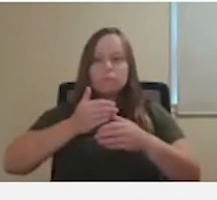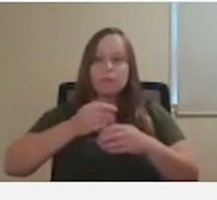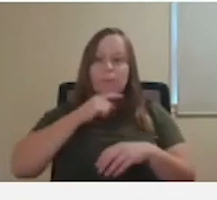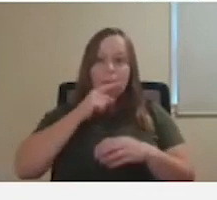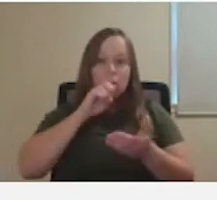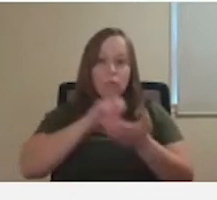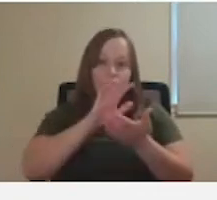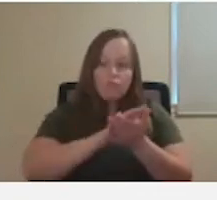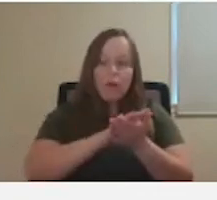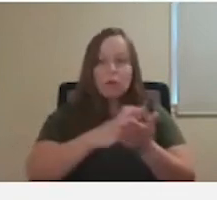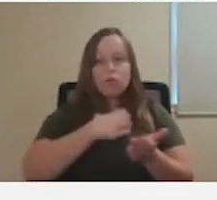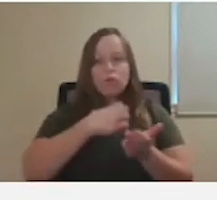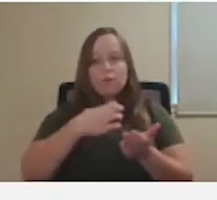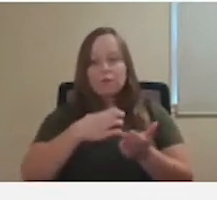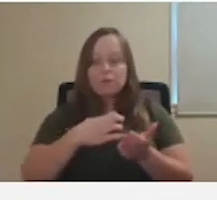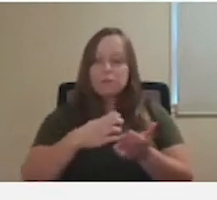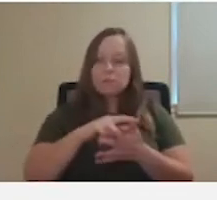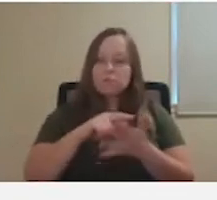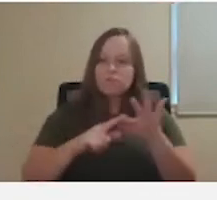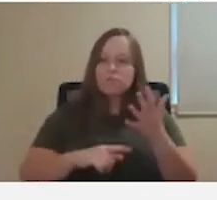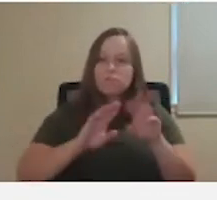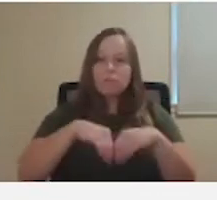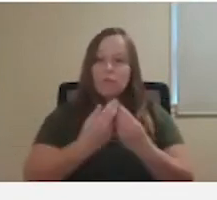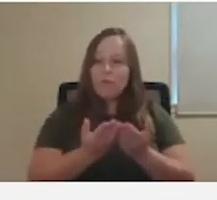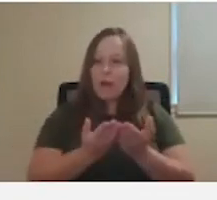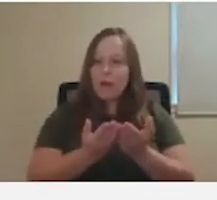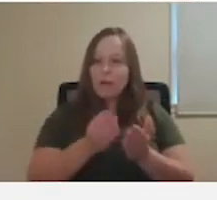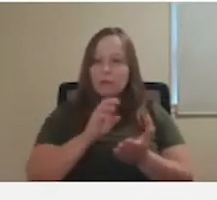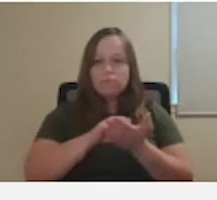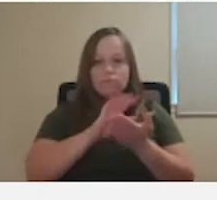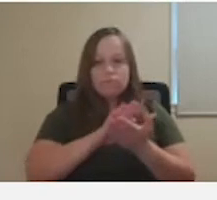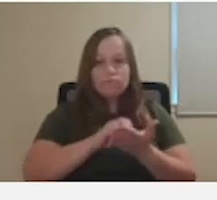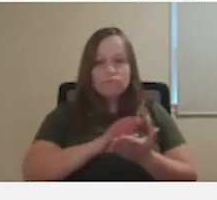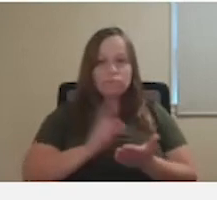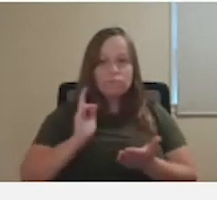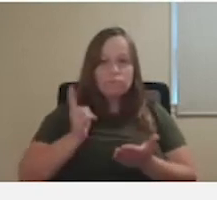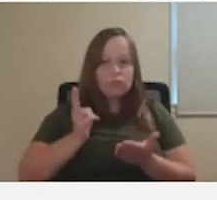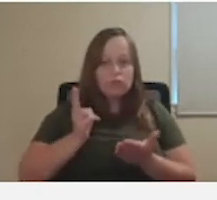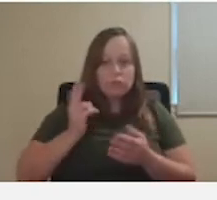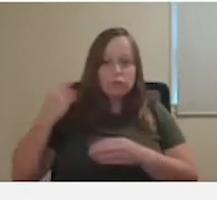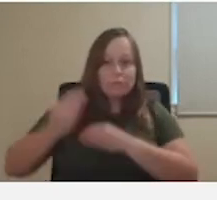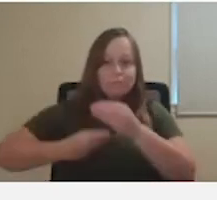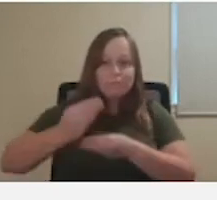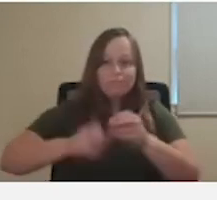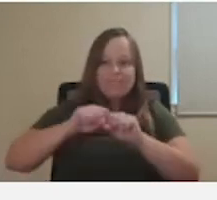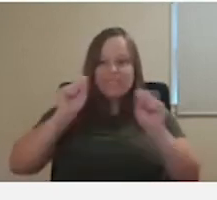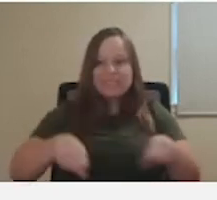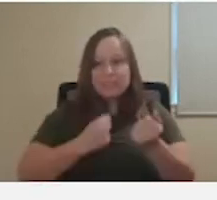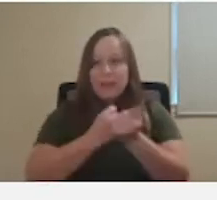of grievances, which provides a track record and paper trail for long-term systemic advocacy.